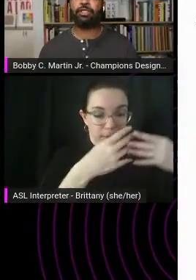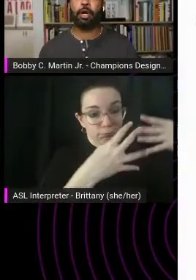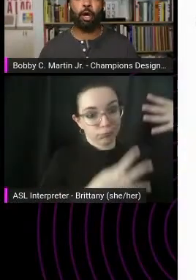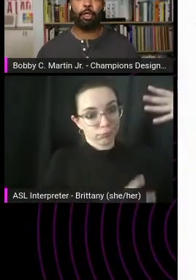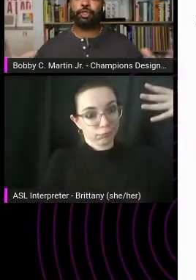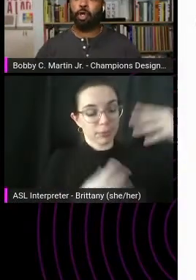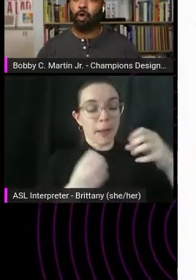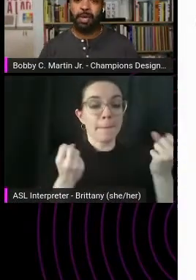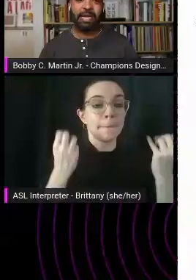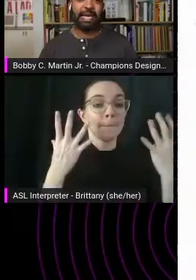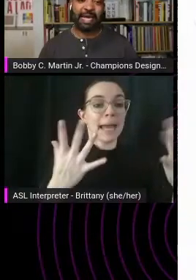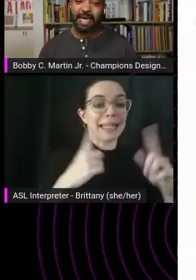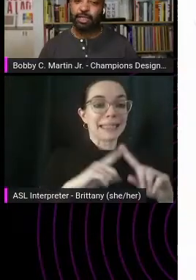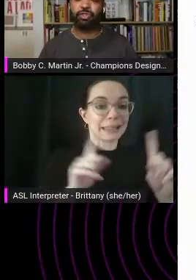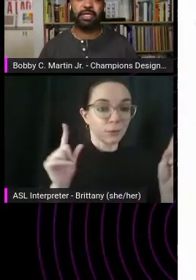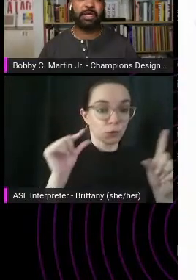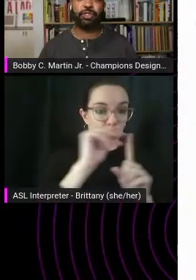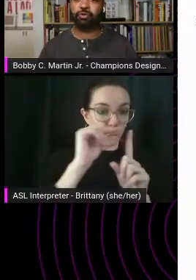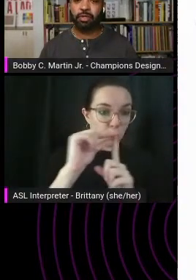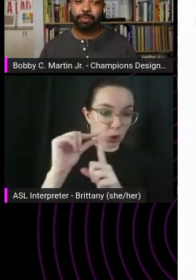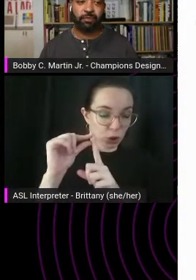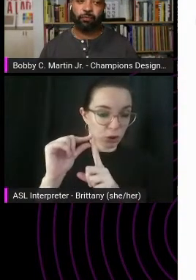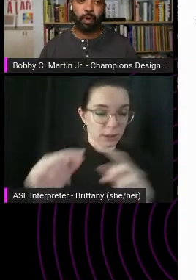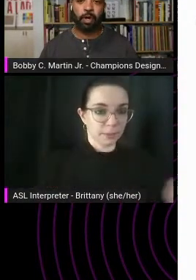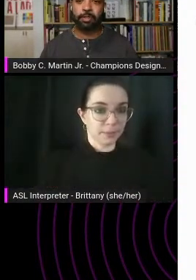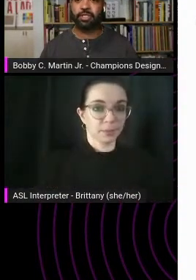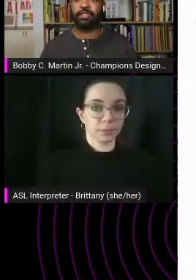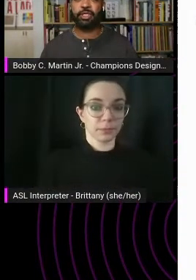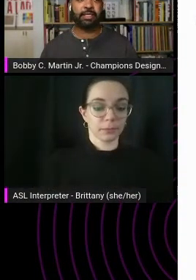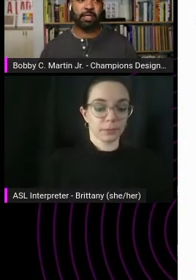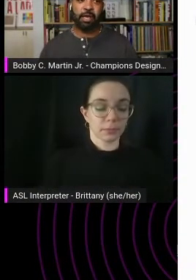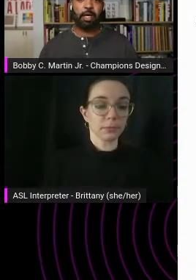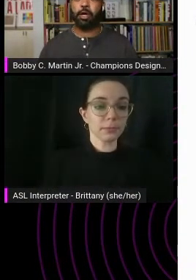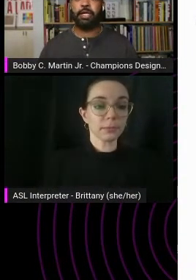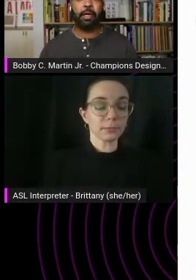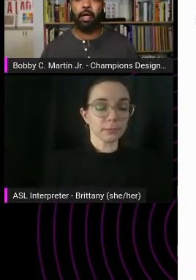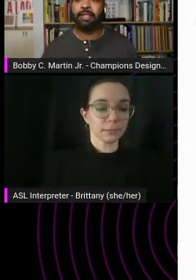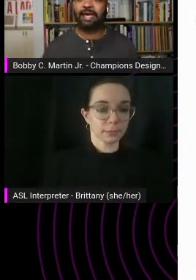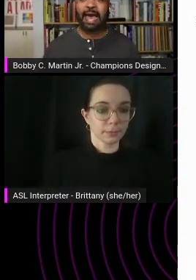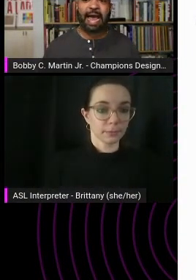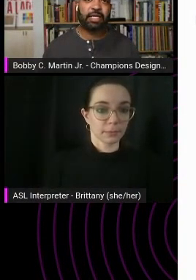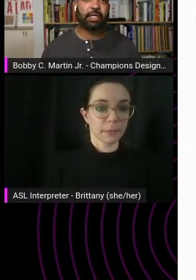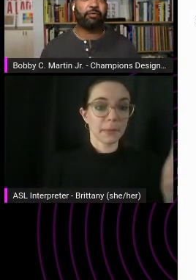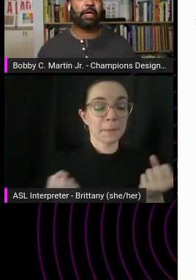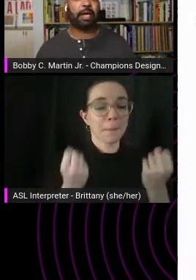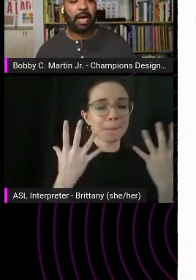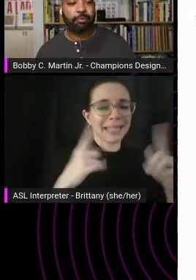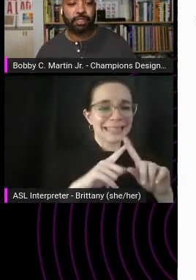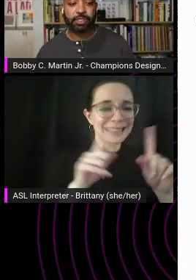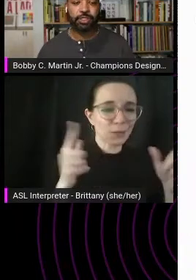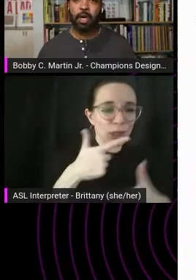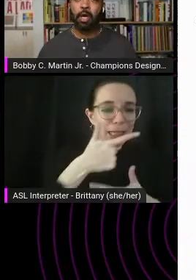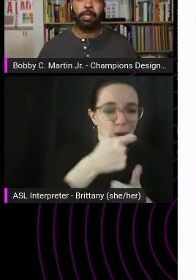We just heard so many interesting, descriptive words such as Carnegie Hall is active and accomplished.